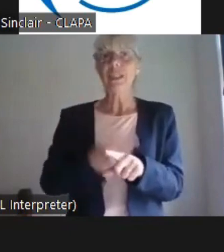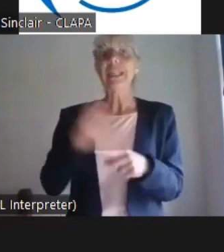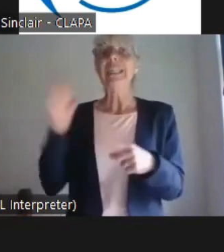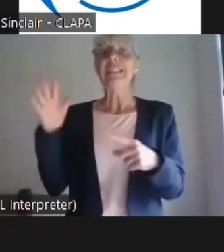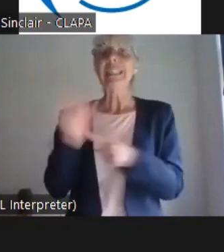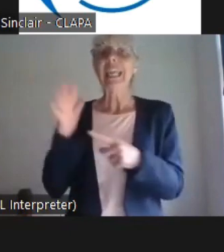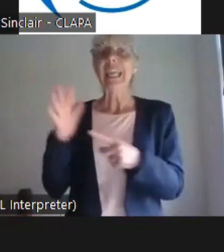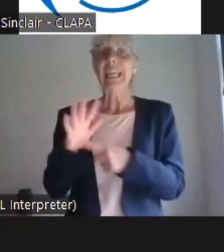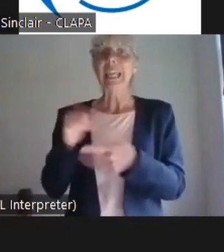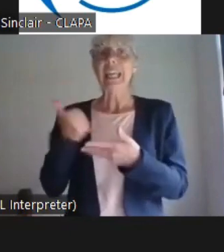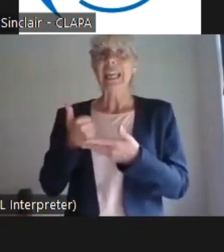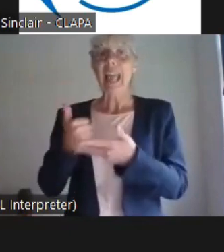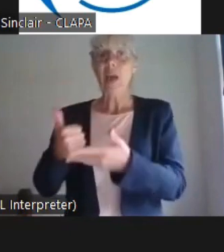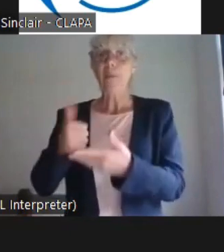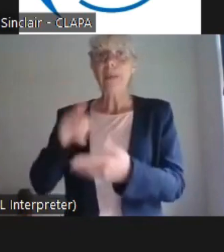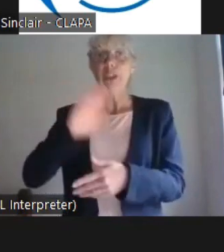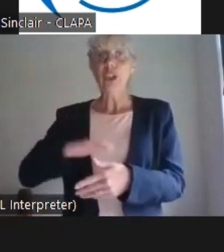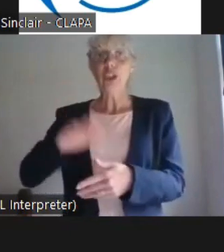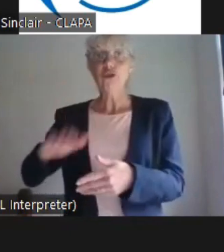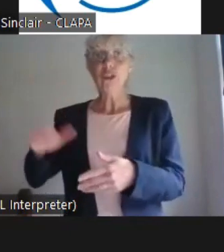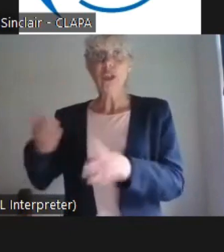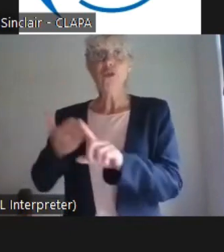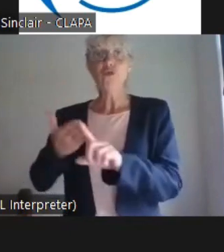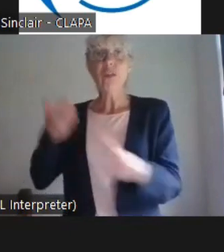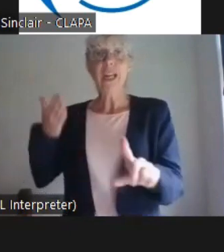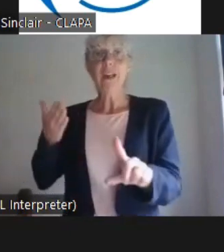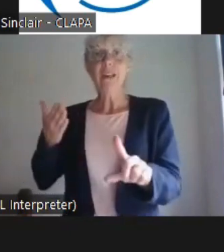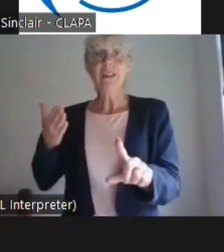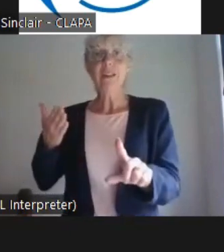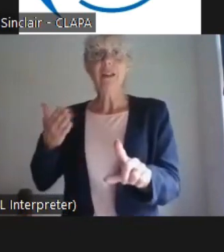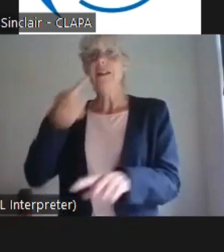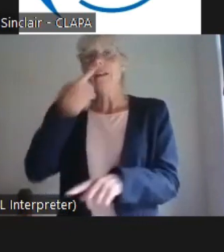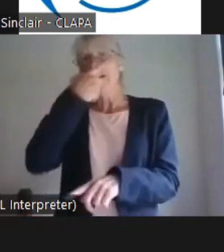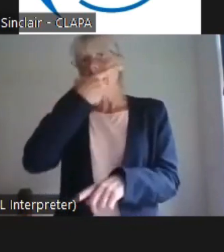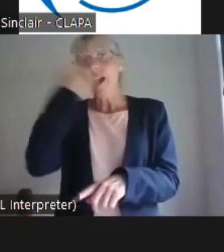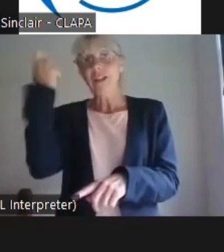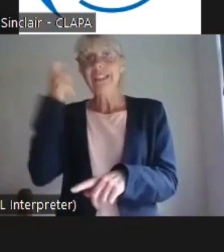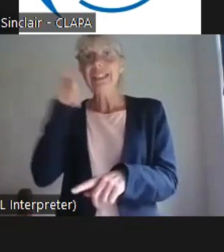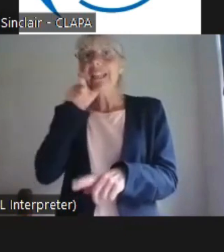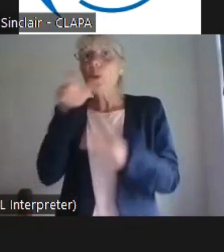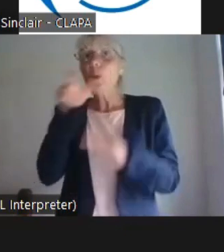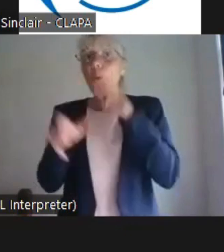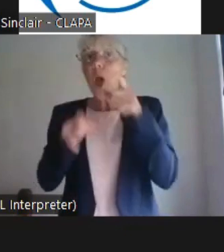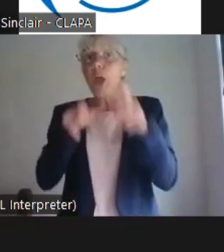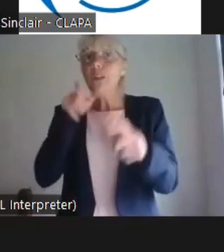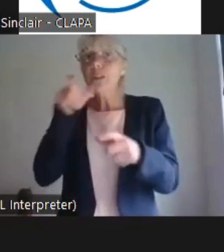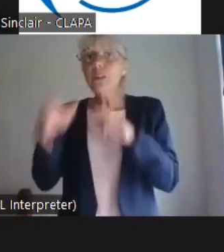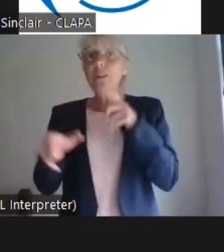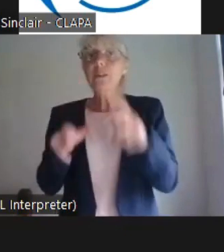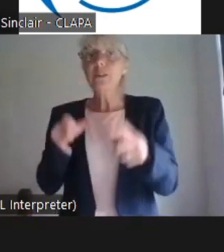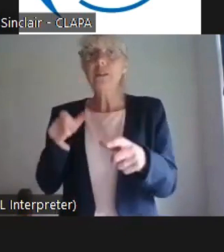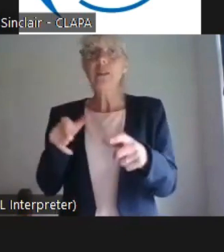children to start recognizing and understanding words so for example if he's playing with a ball